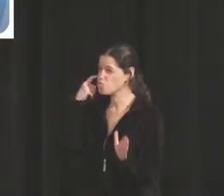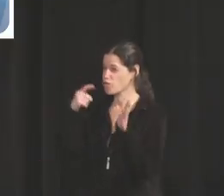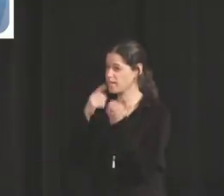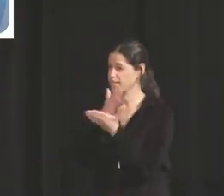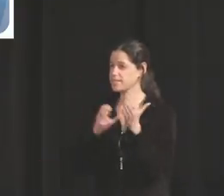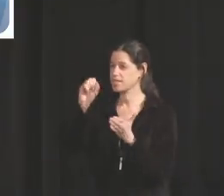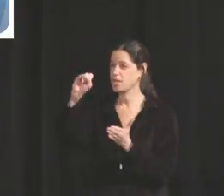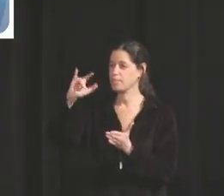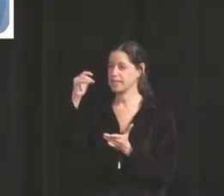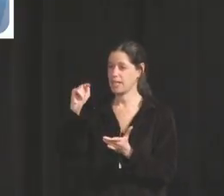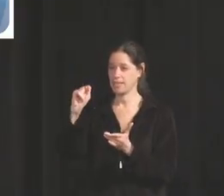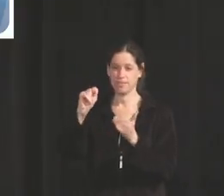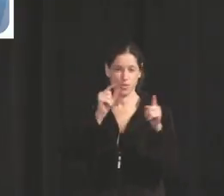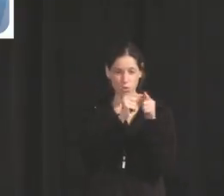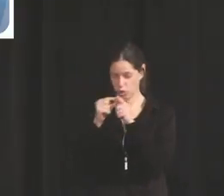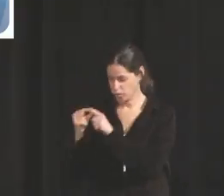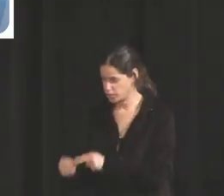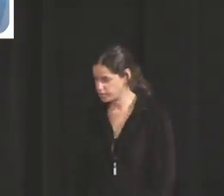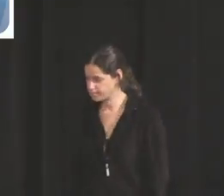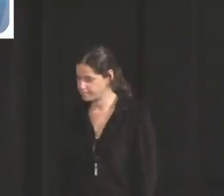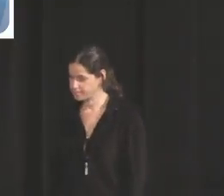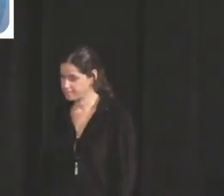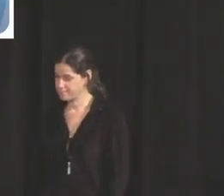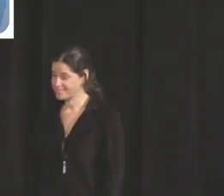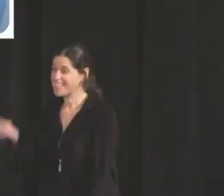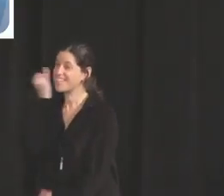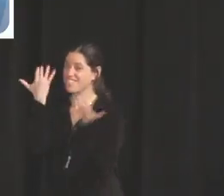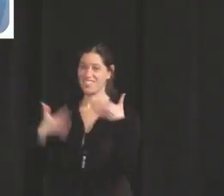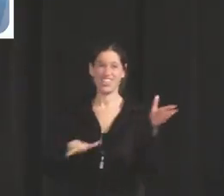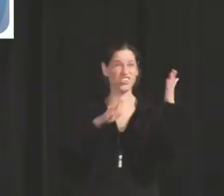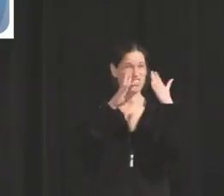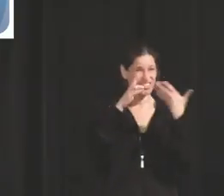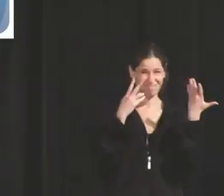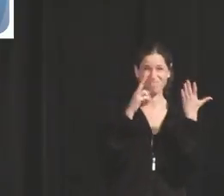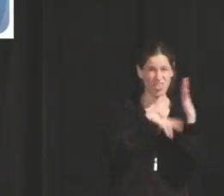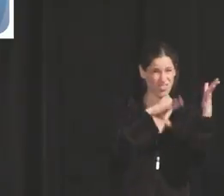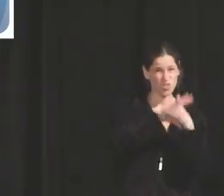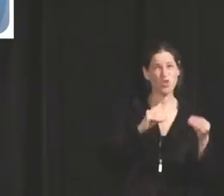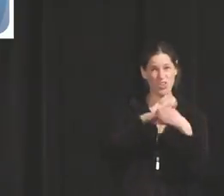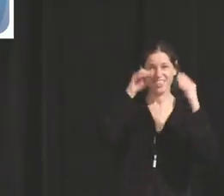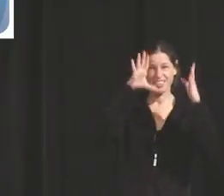They even can recognize some sight words by that point. And they can answer questions.